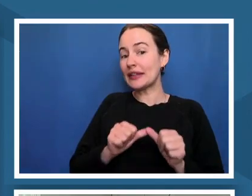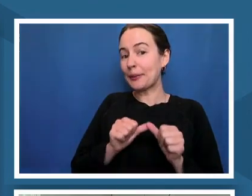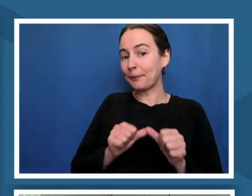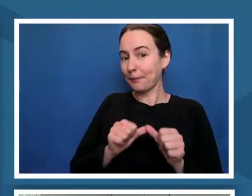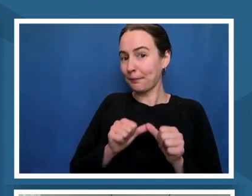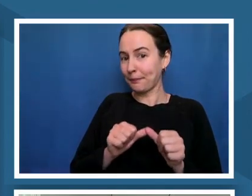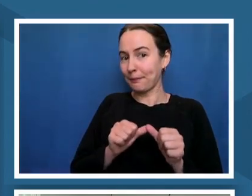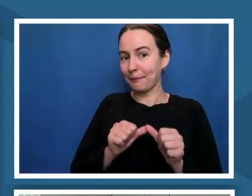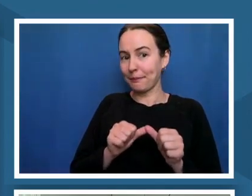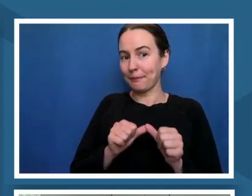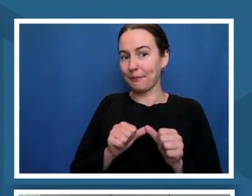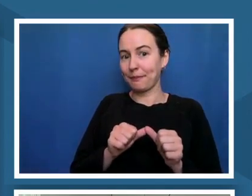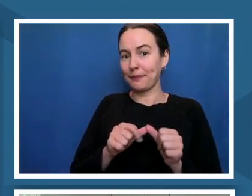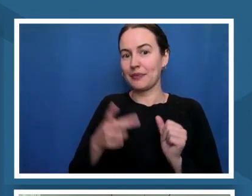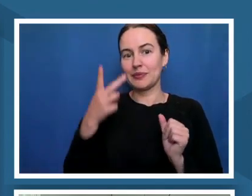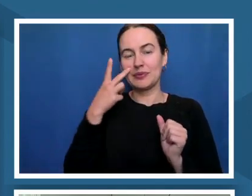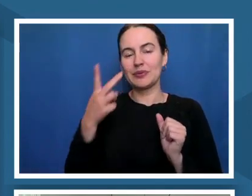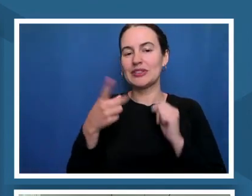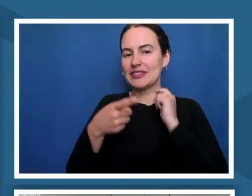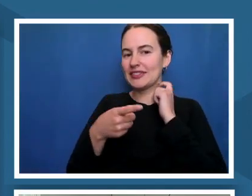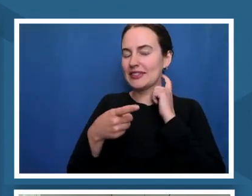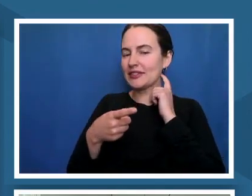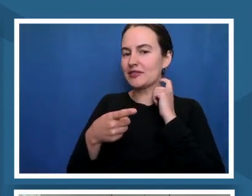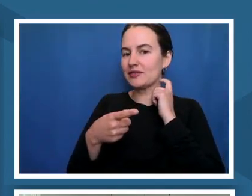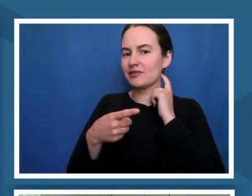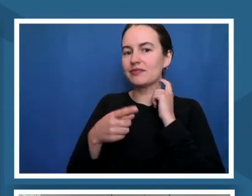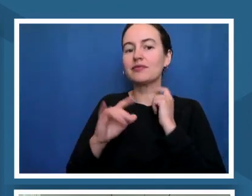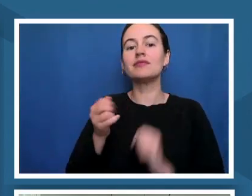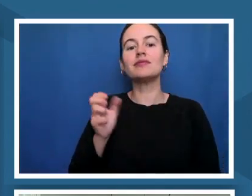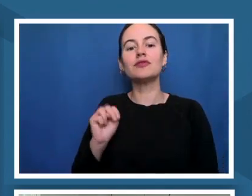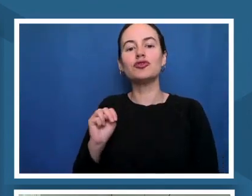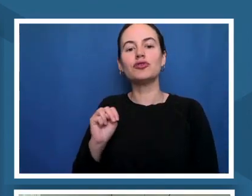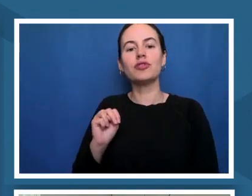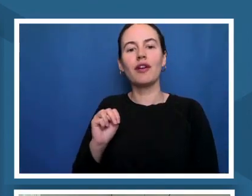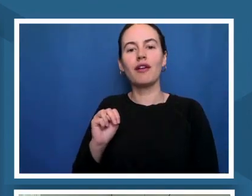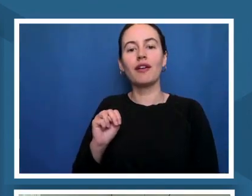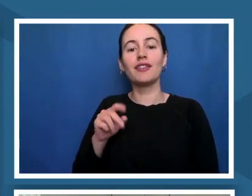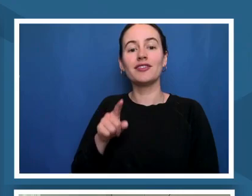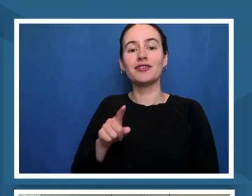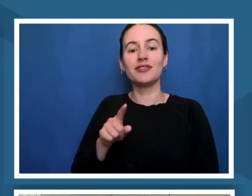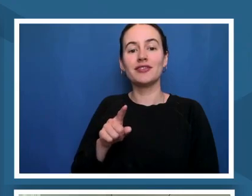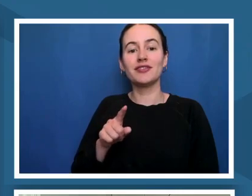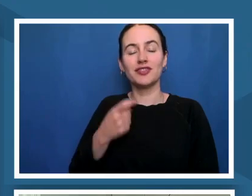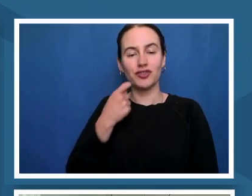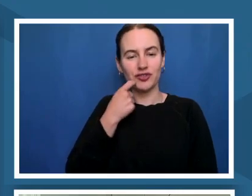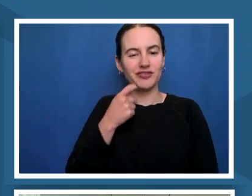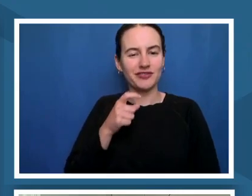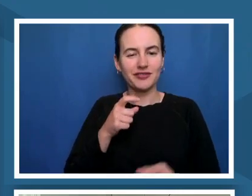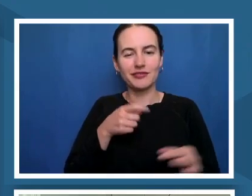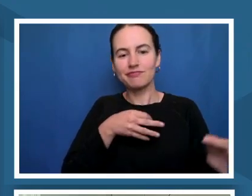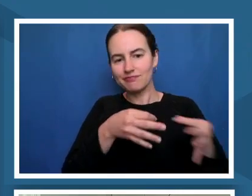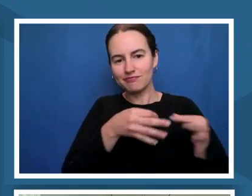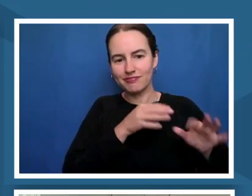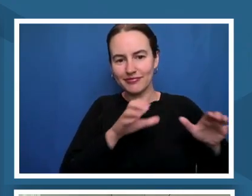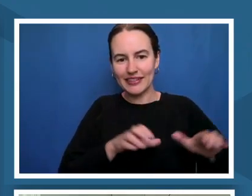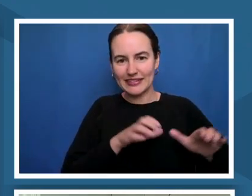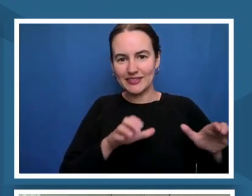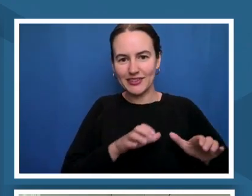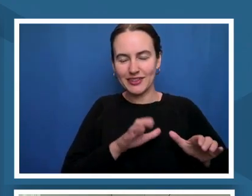that artwork on it just like jen tested the activity that she just walked us